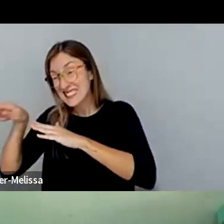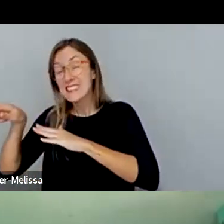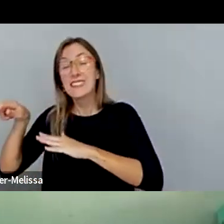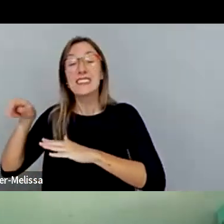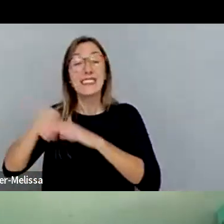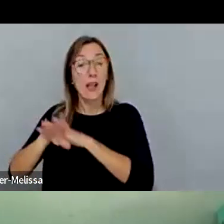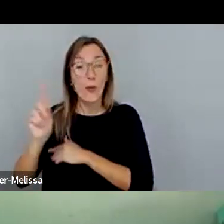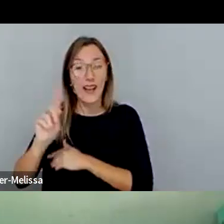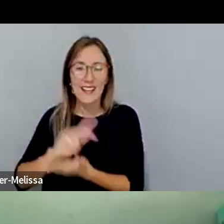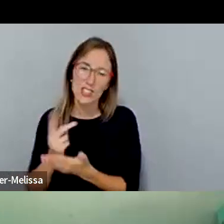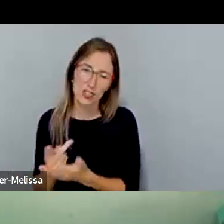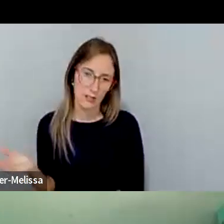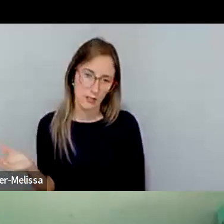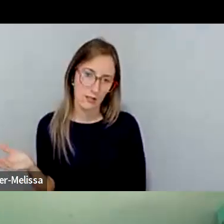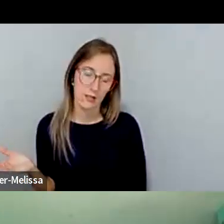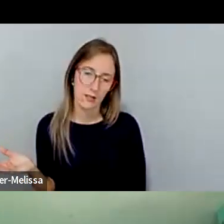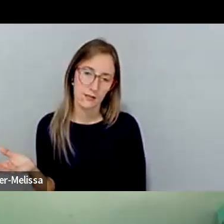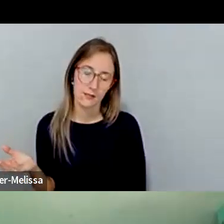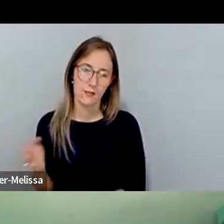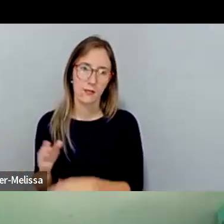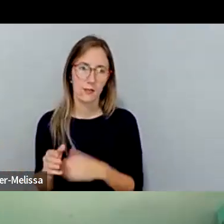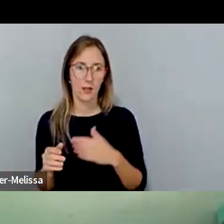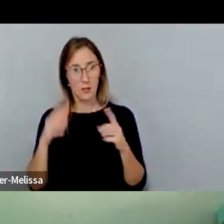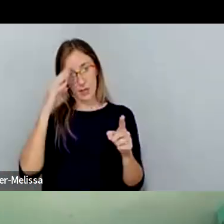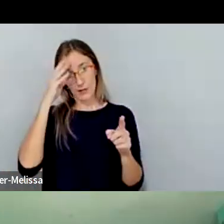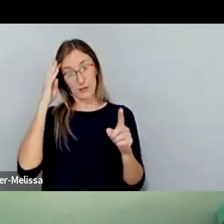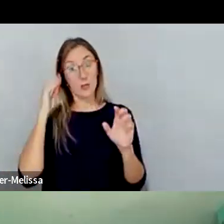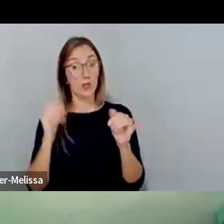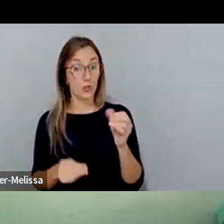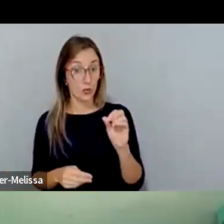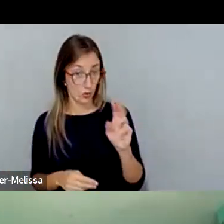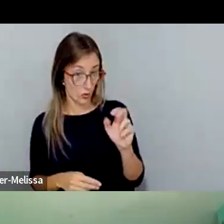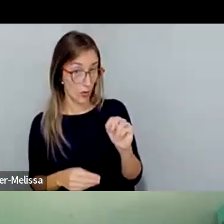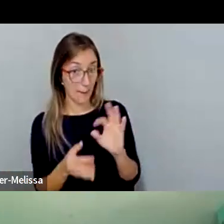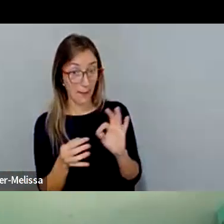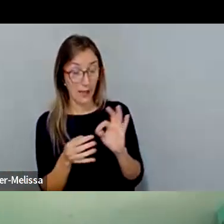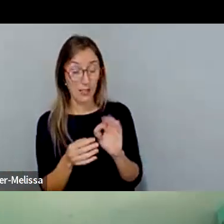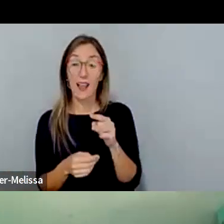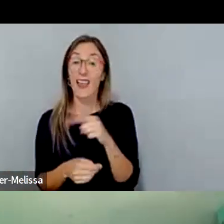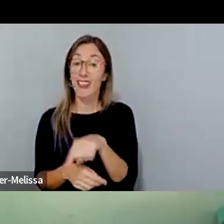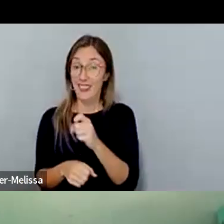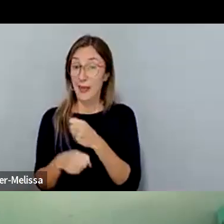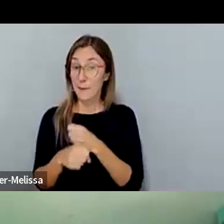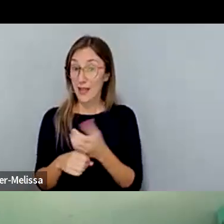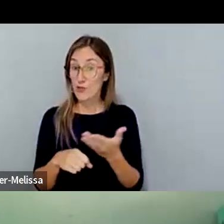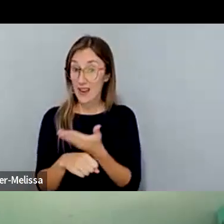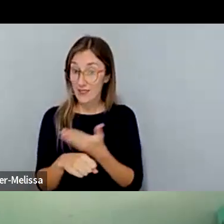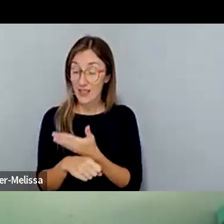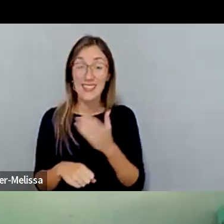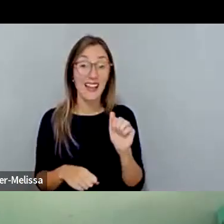We